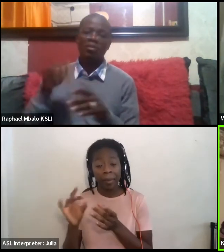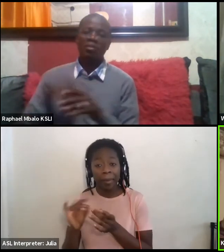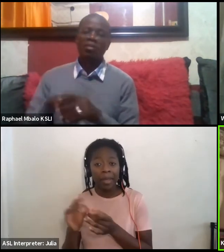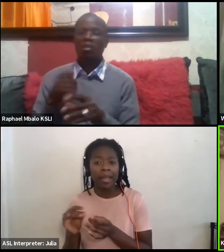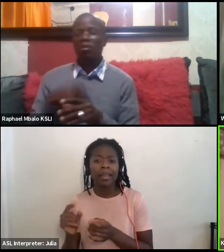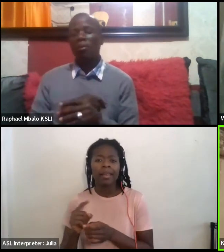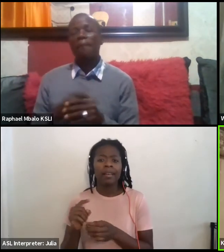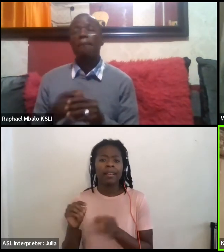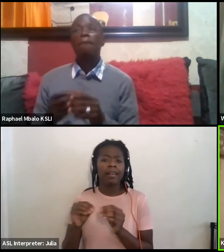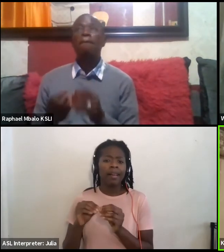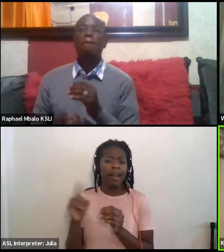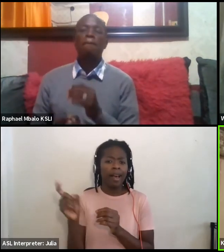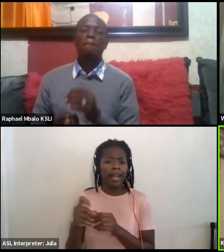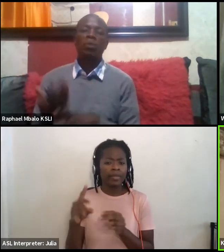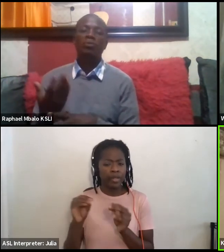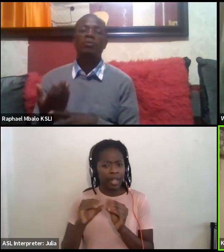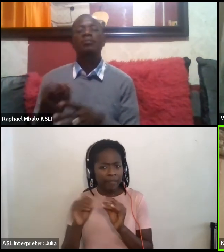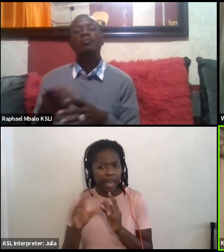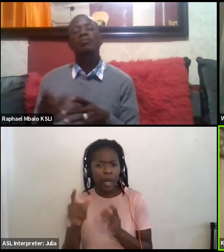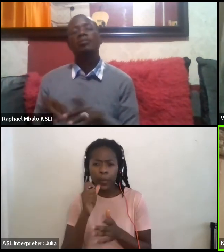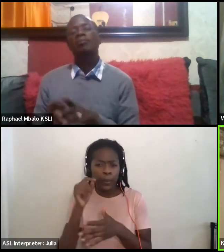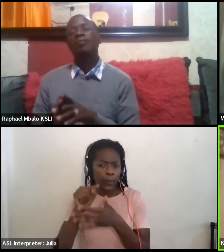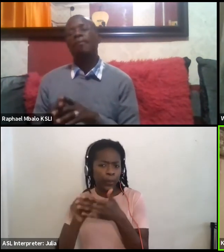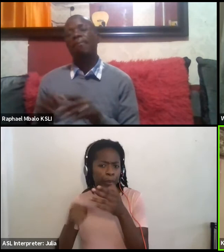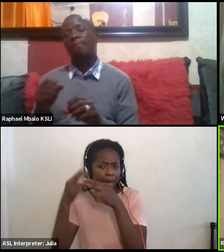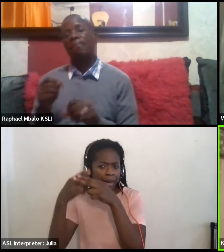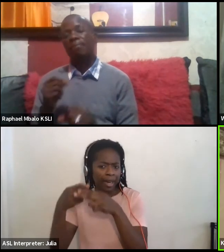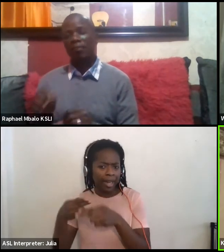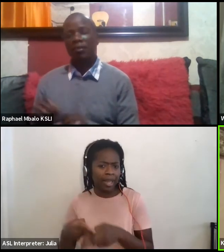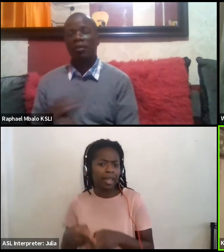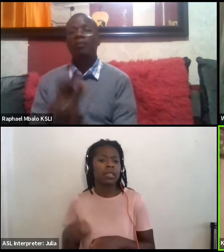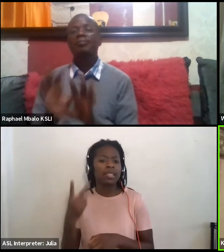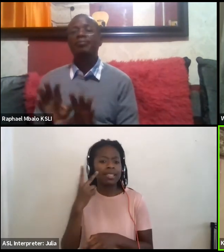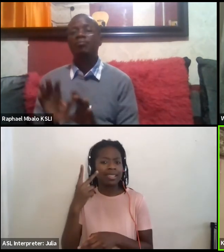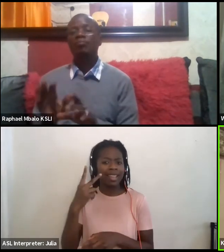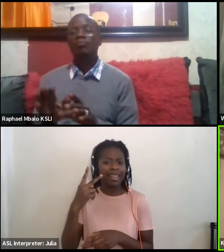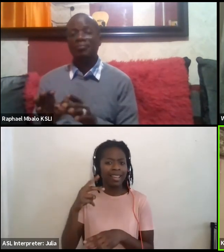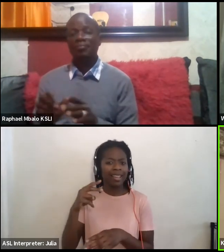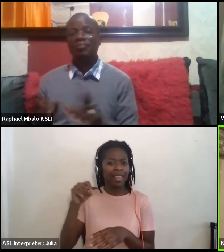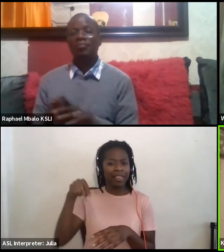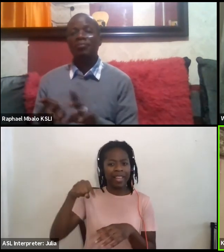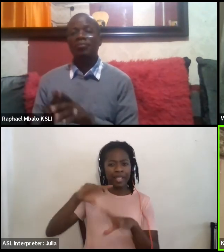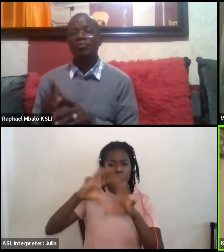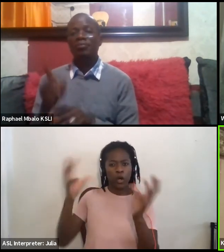or search them up and really get a sneak peek into this world that is thriving over here.